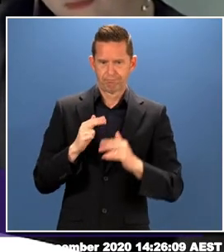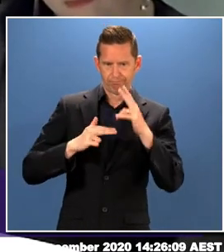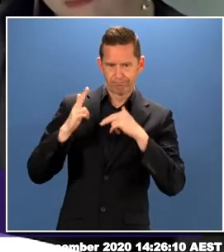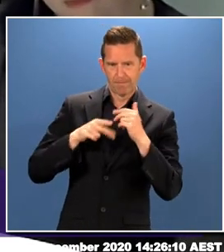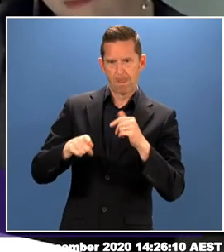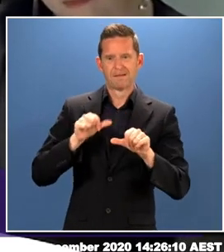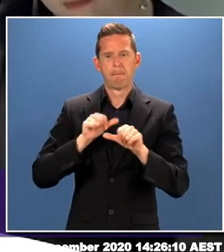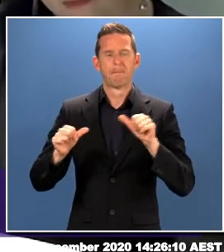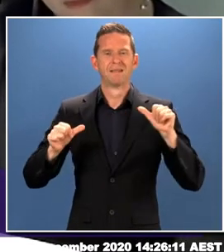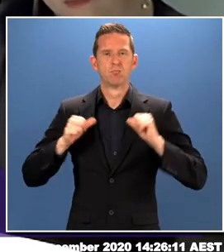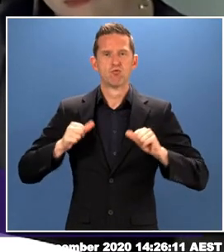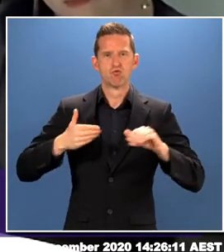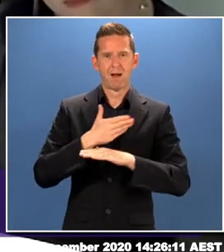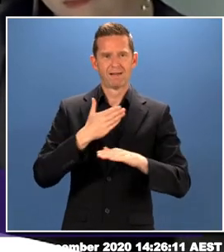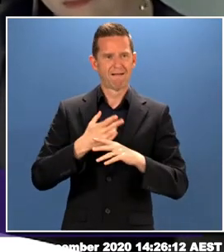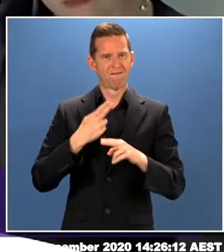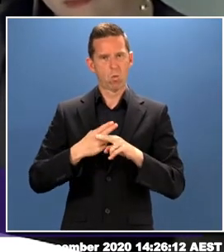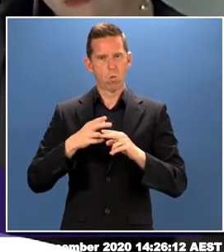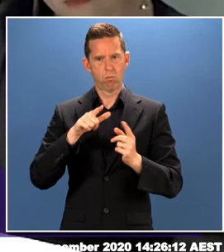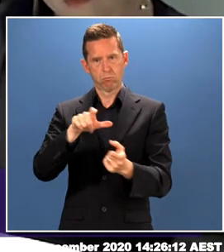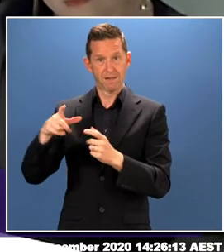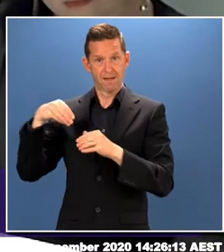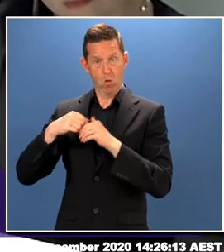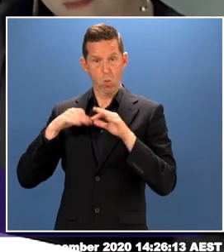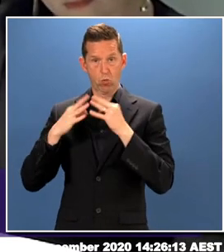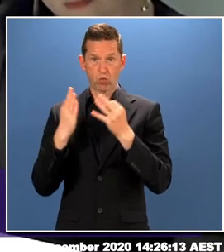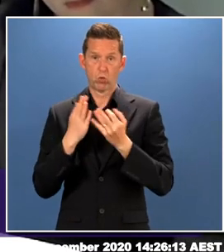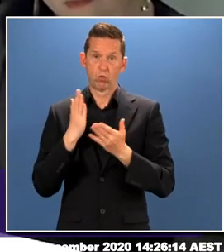in recruitment for our organization, so it has been a really significant and